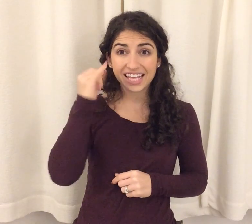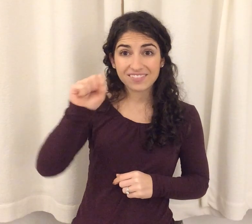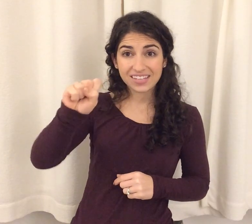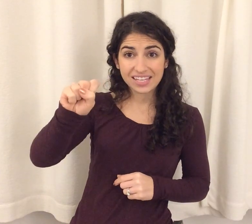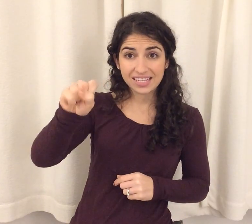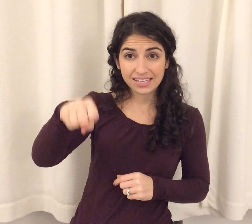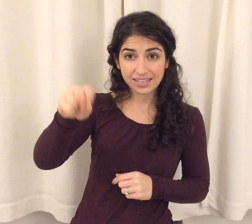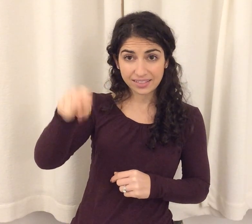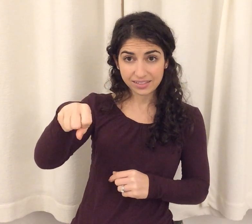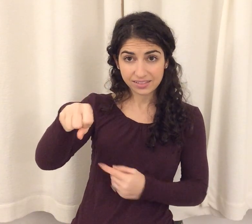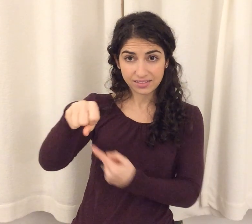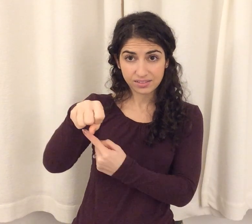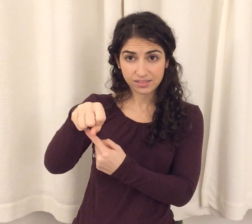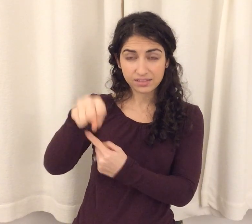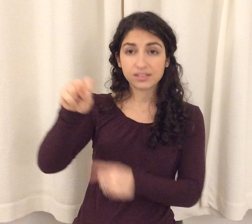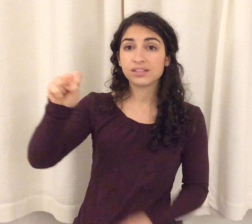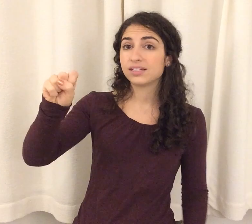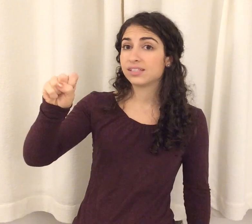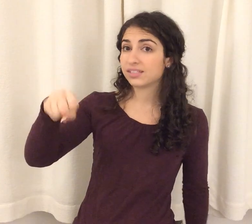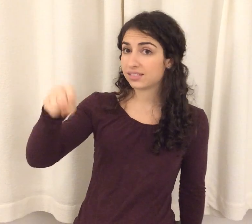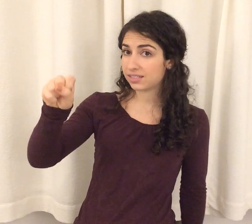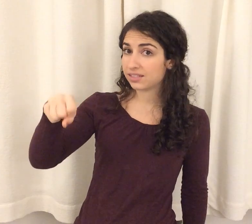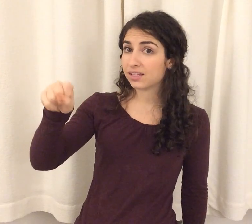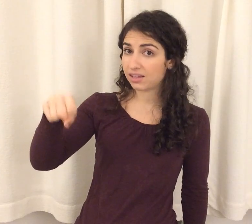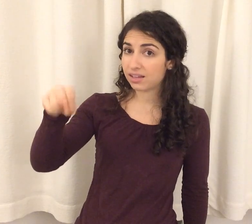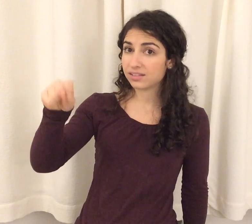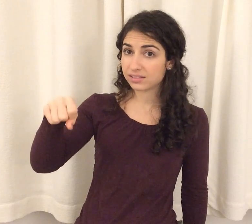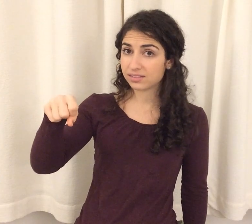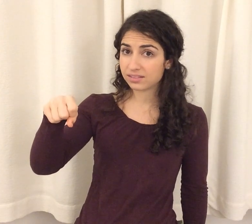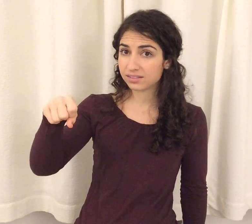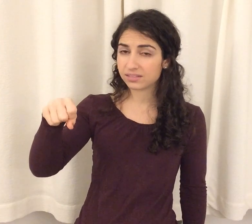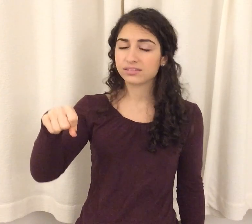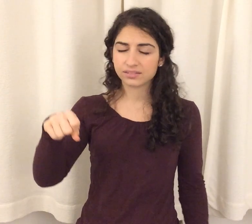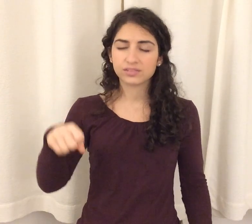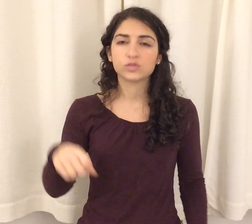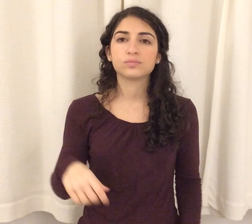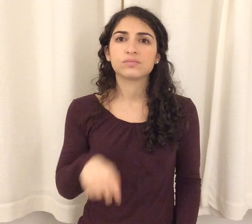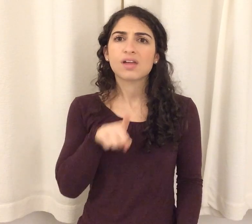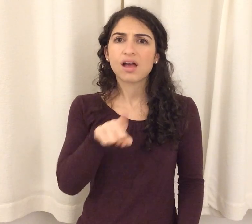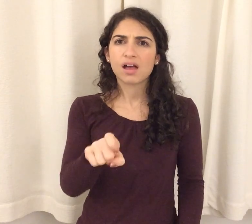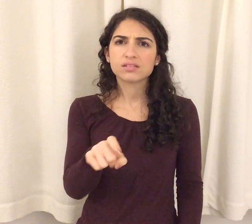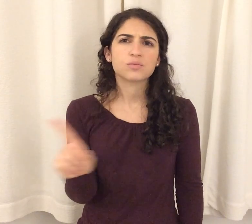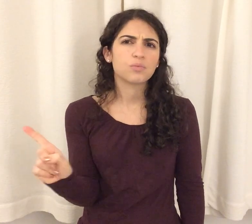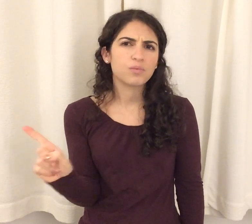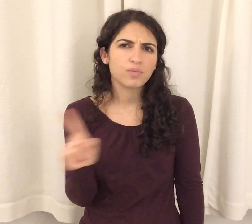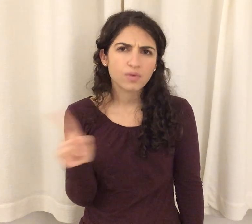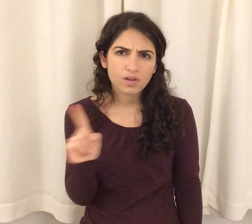and then if the answer is YES -- "yes" -- you can ask: